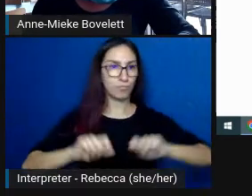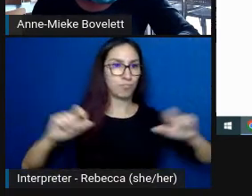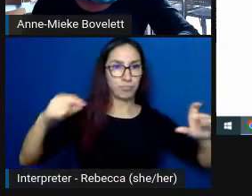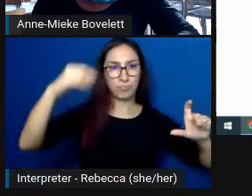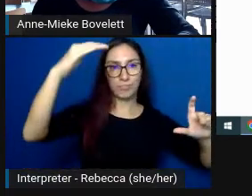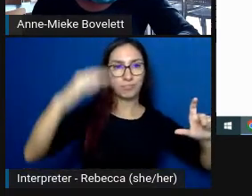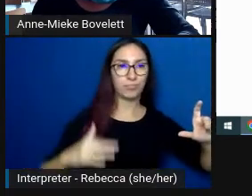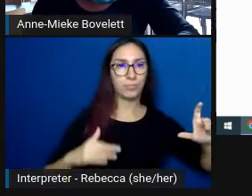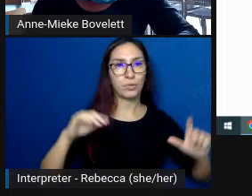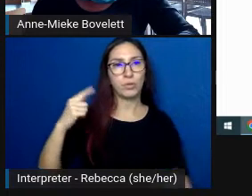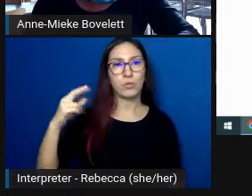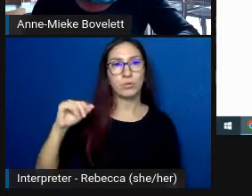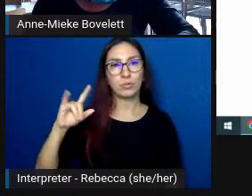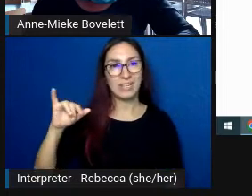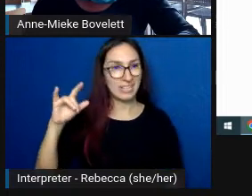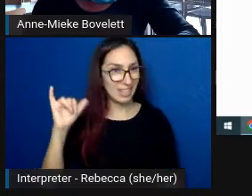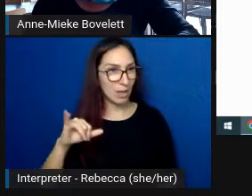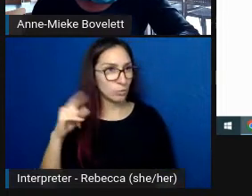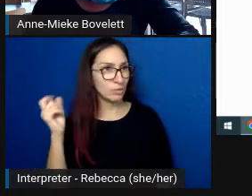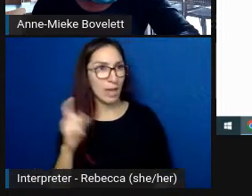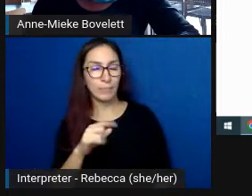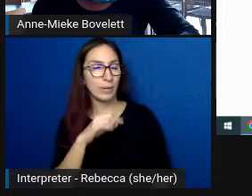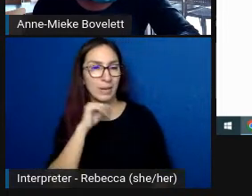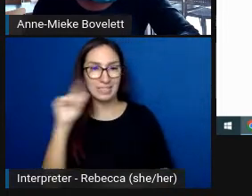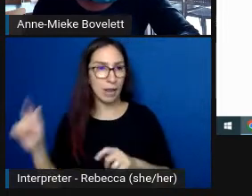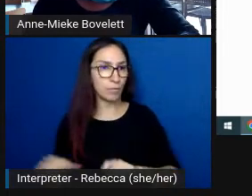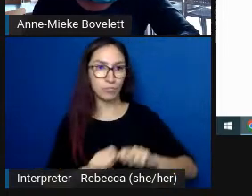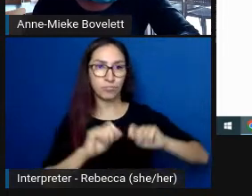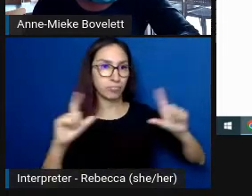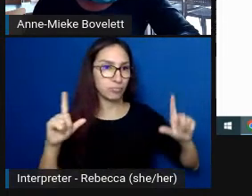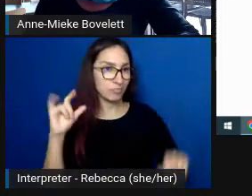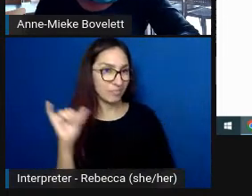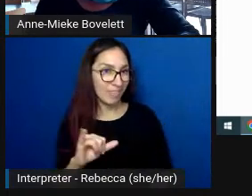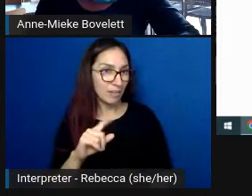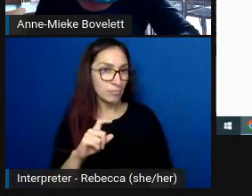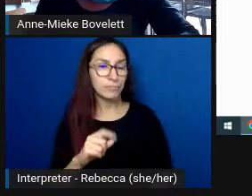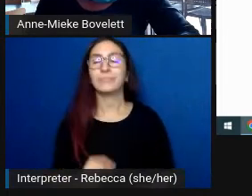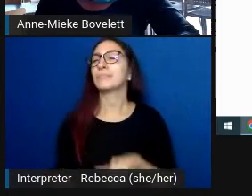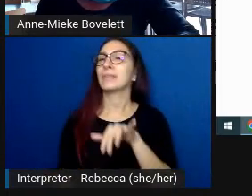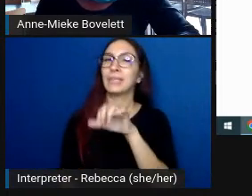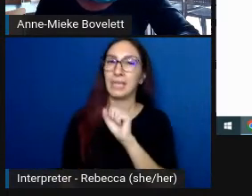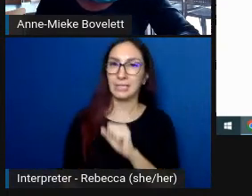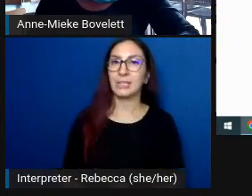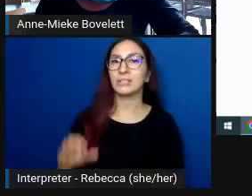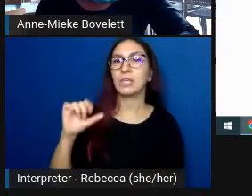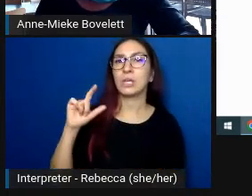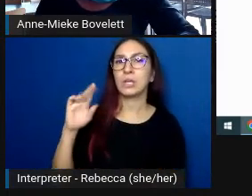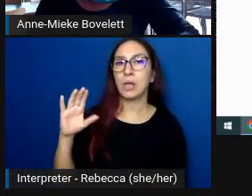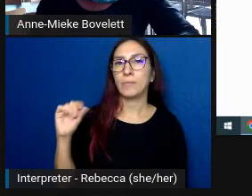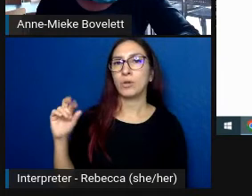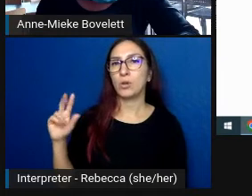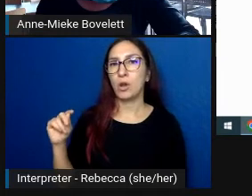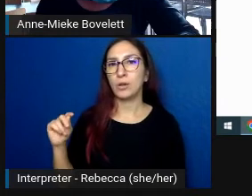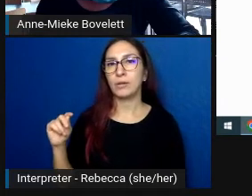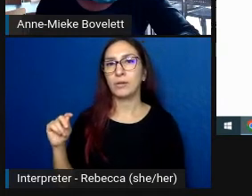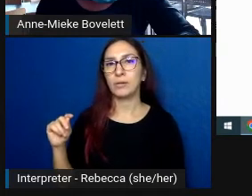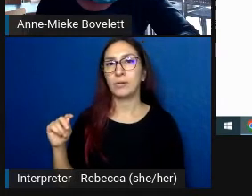Yes. [screen reader] Club card, [screen reader] enter and it's selected.